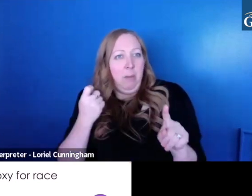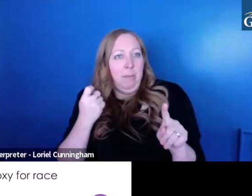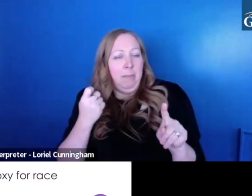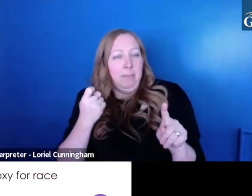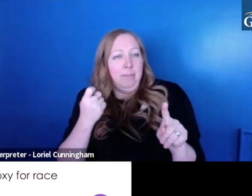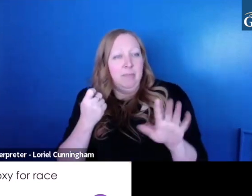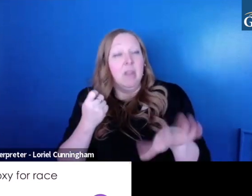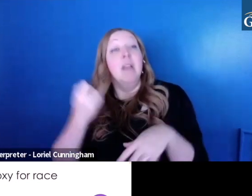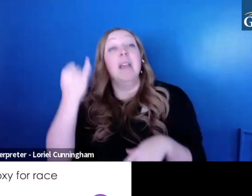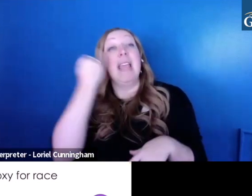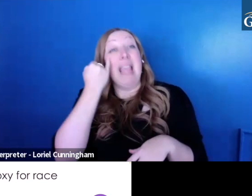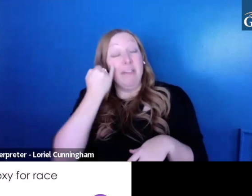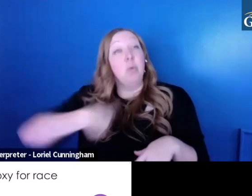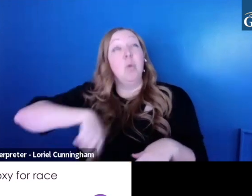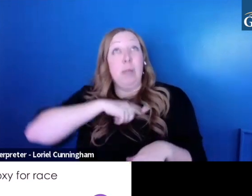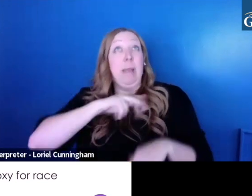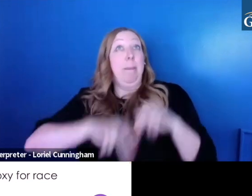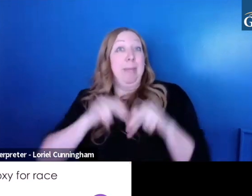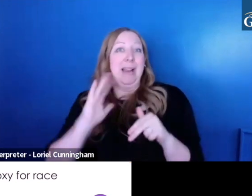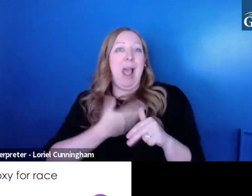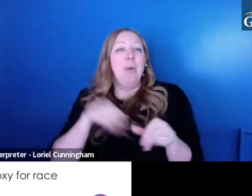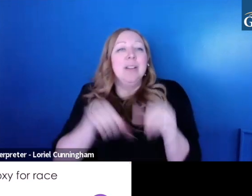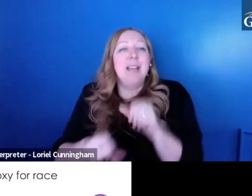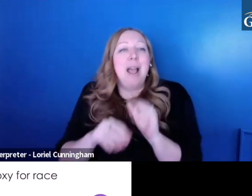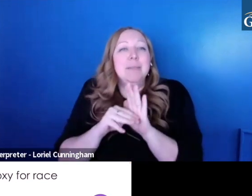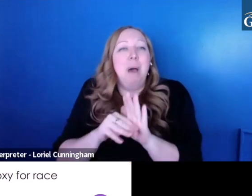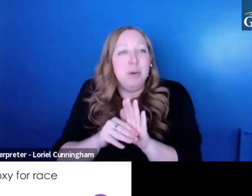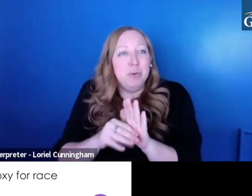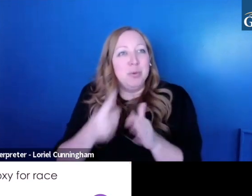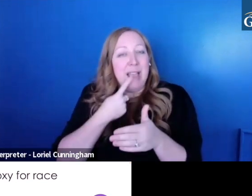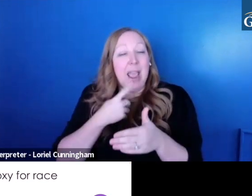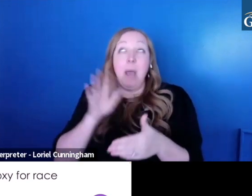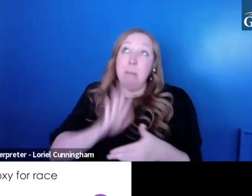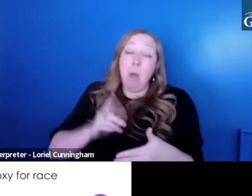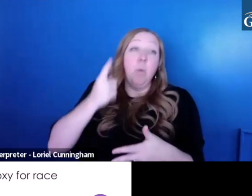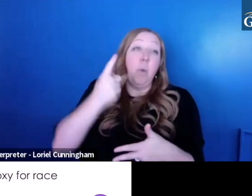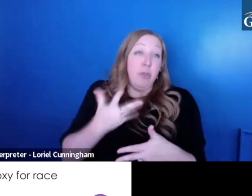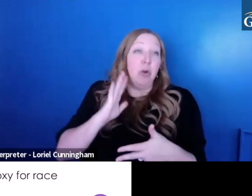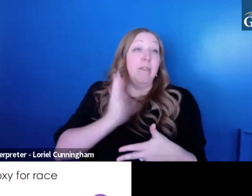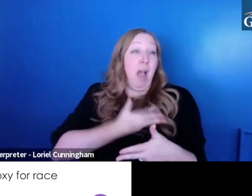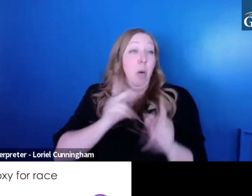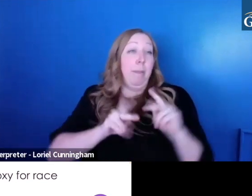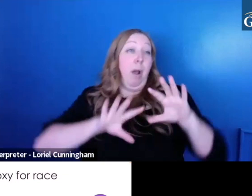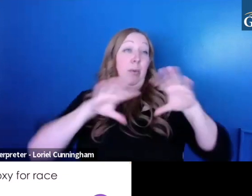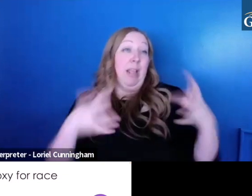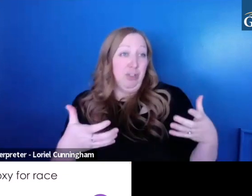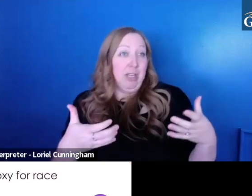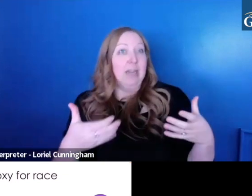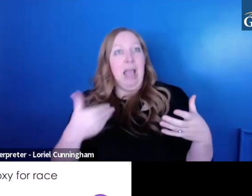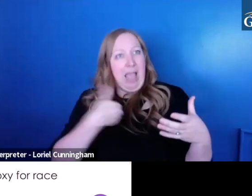themselves, a third of the population has a bias toward the out group and a third of the population has no bias.